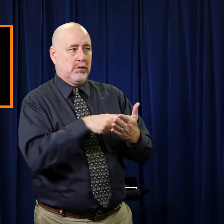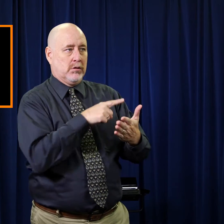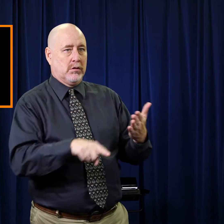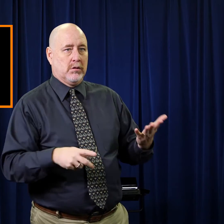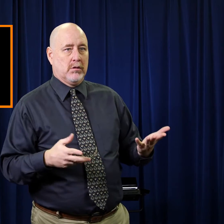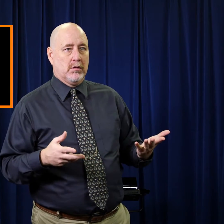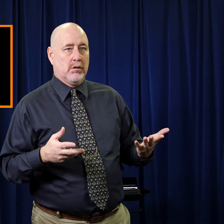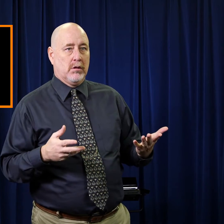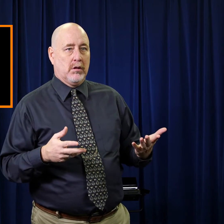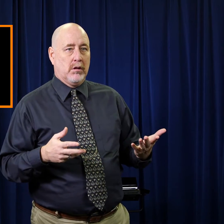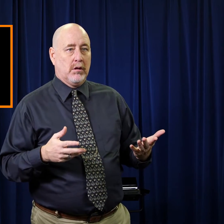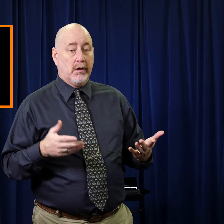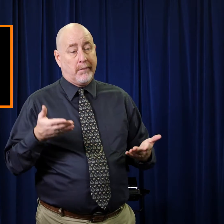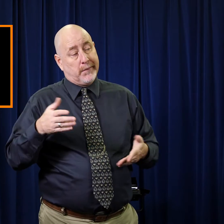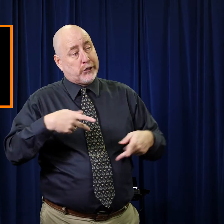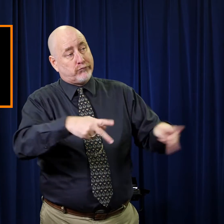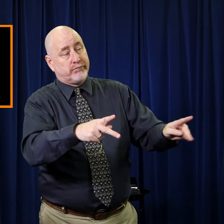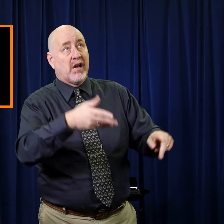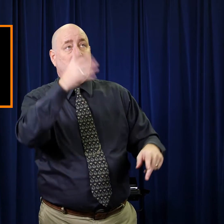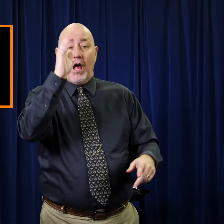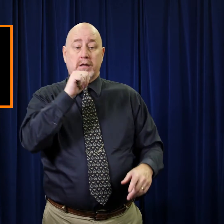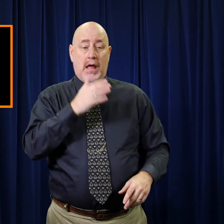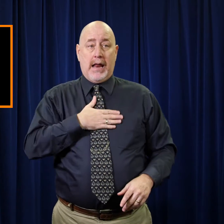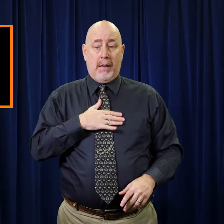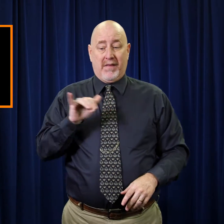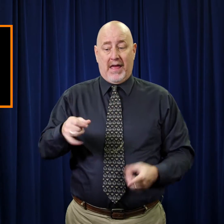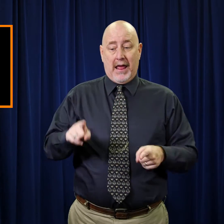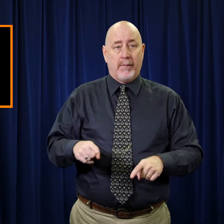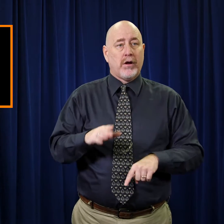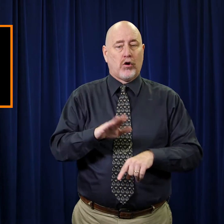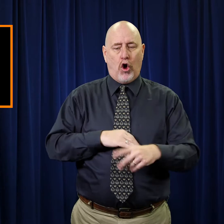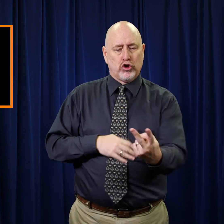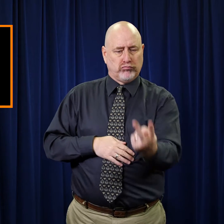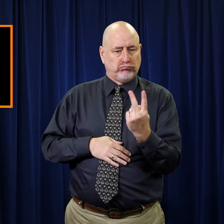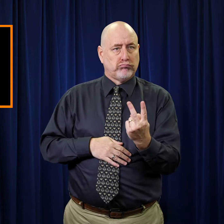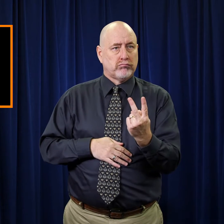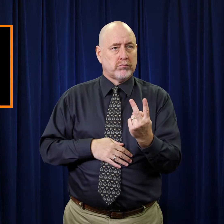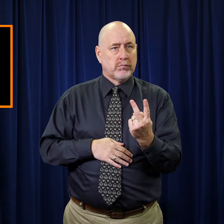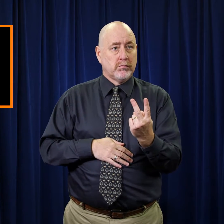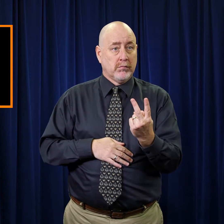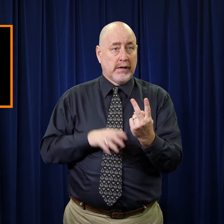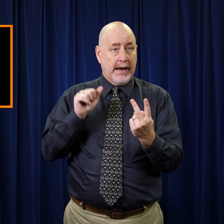along with it. God was clearly unhappy about this...calls them together—